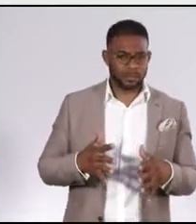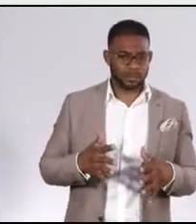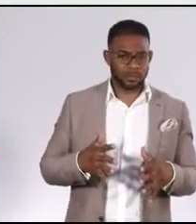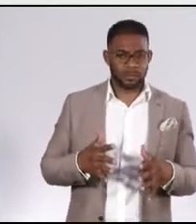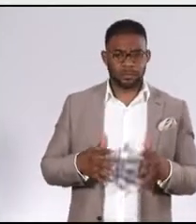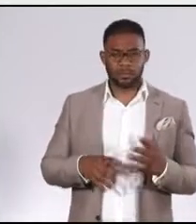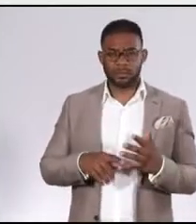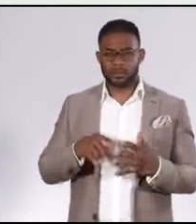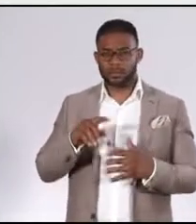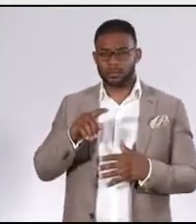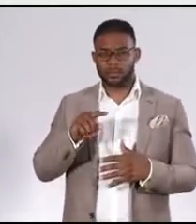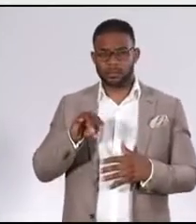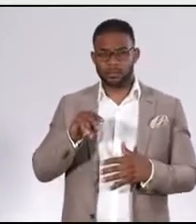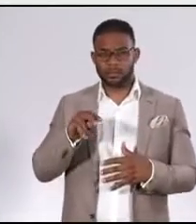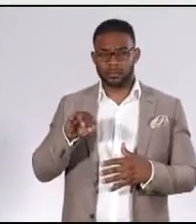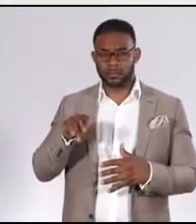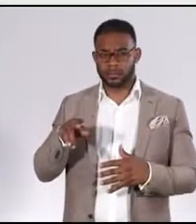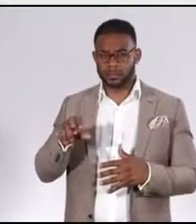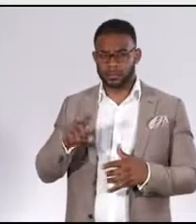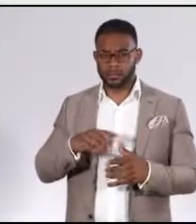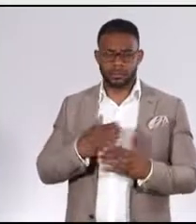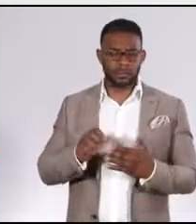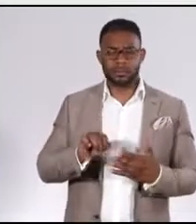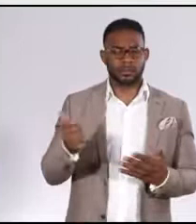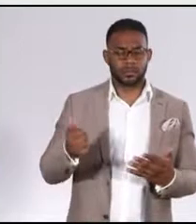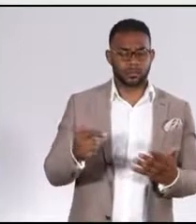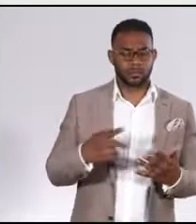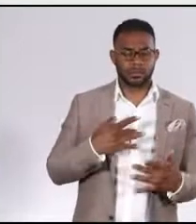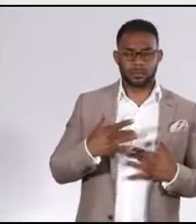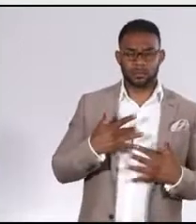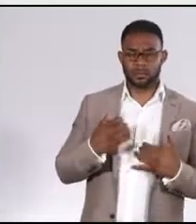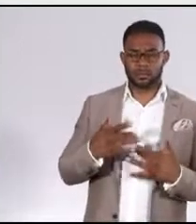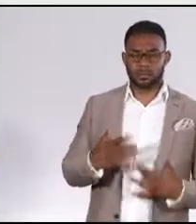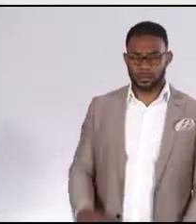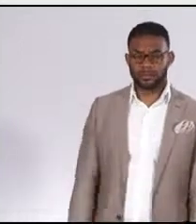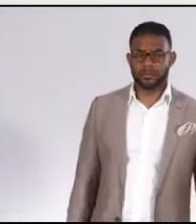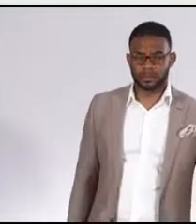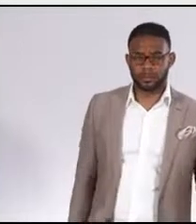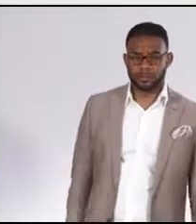l tinnitus, or m some other health concerns or symptoms of your hearing loss